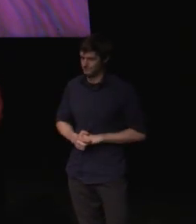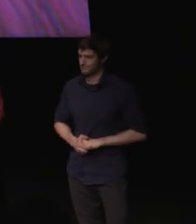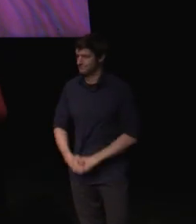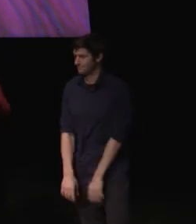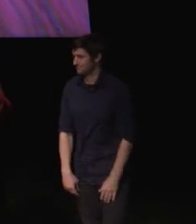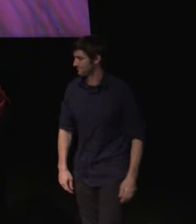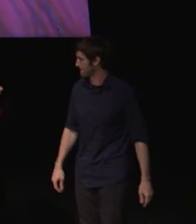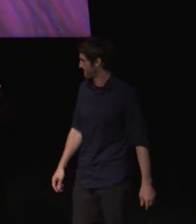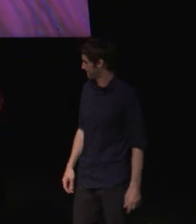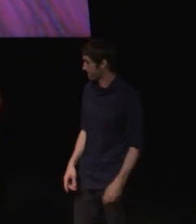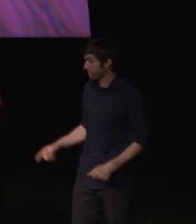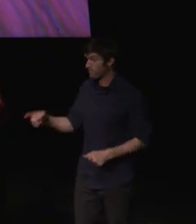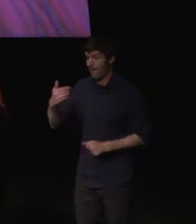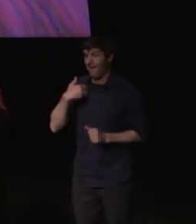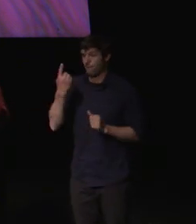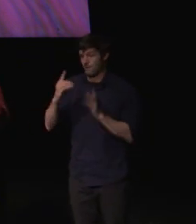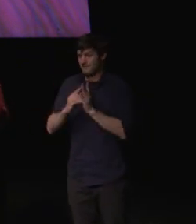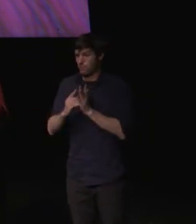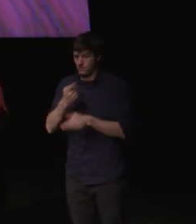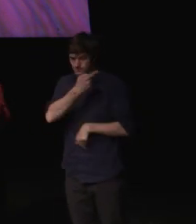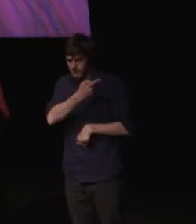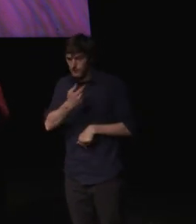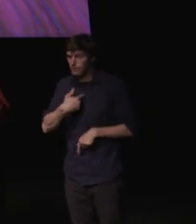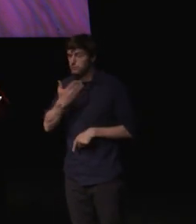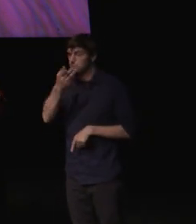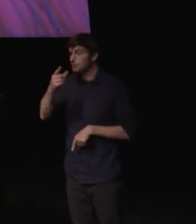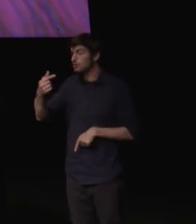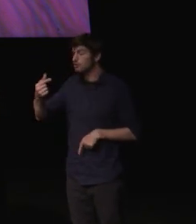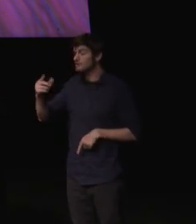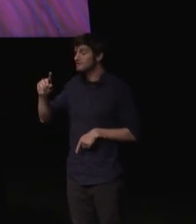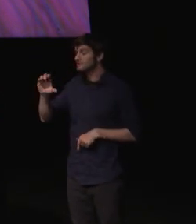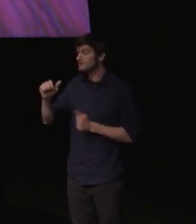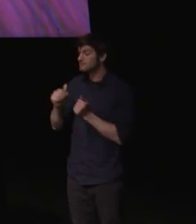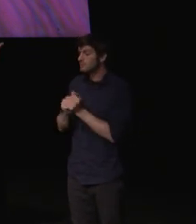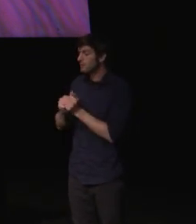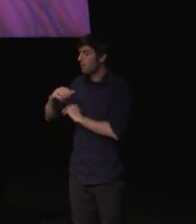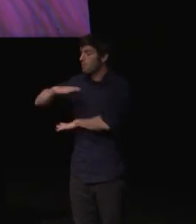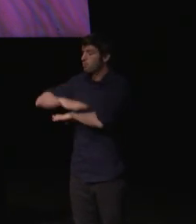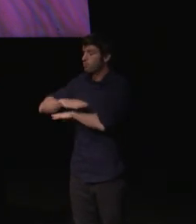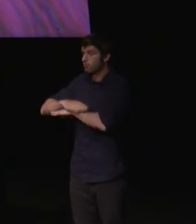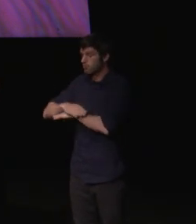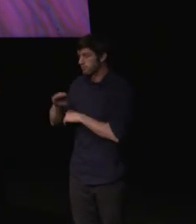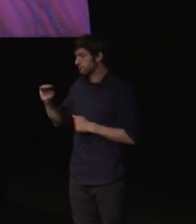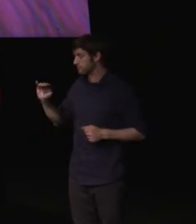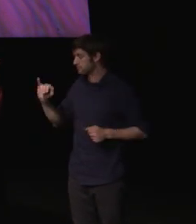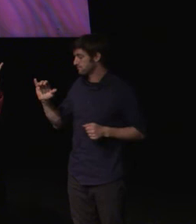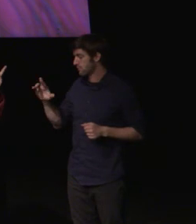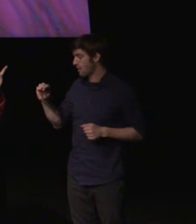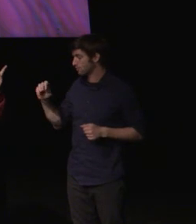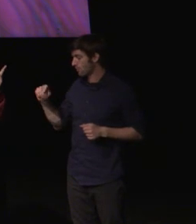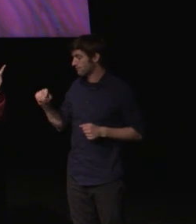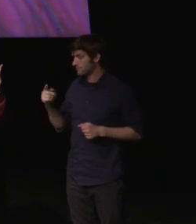We'll also be at GDC, at the Microsoft booth. You're gonna find out more at PlayFab.com/Multiplayer.